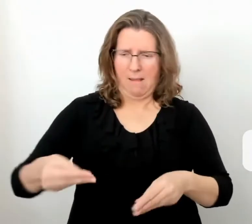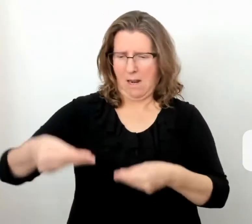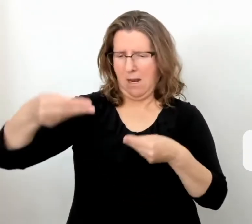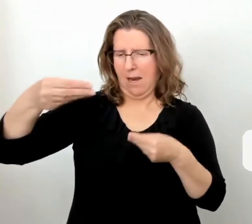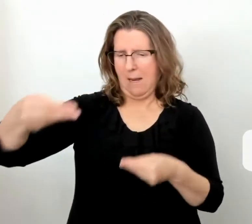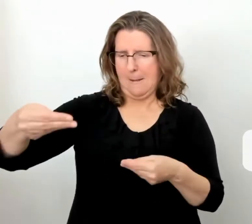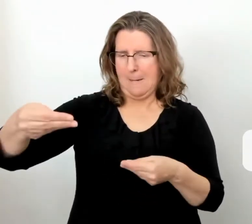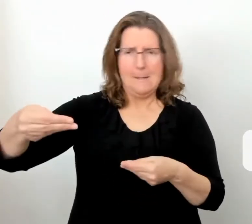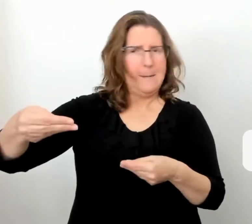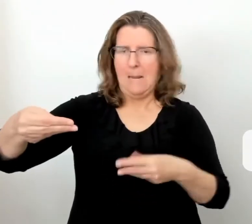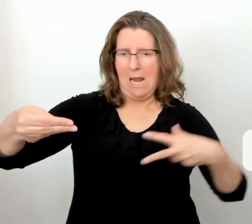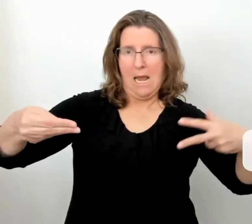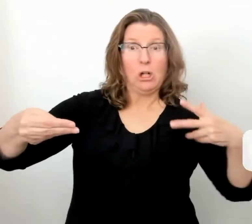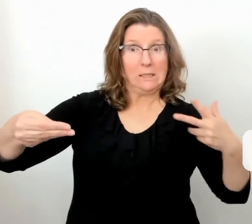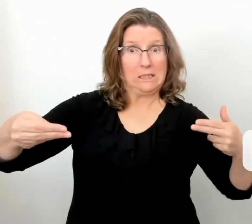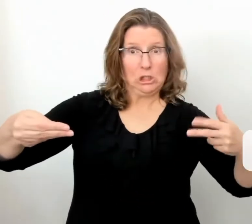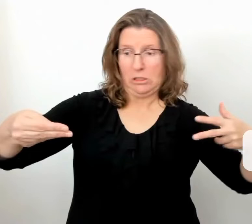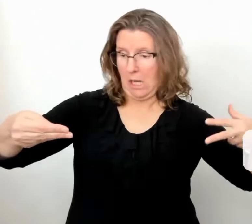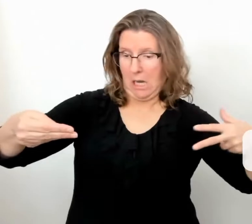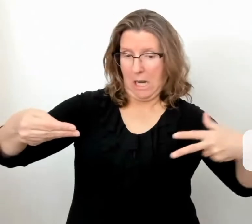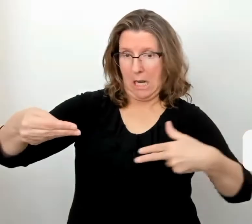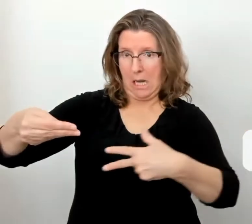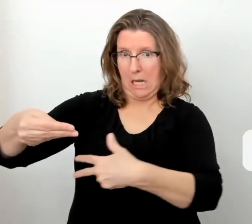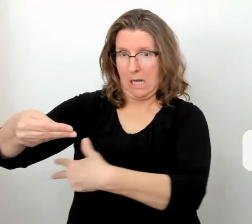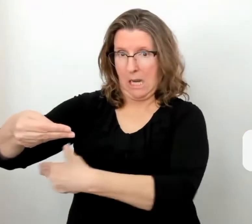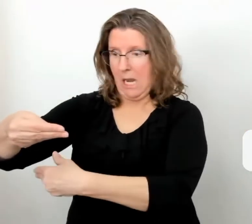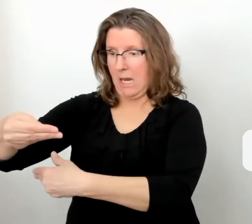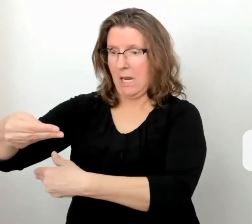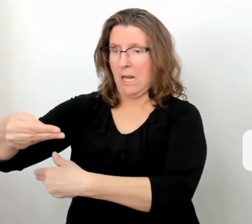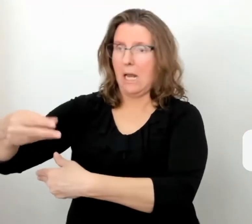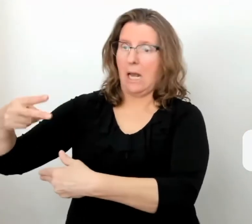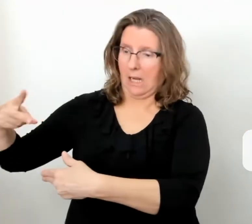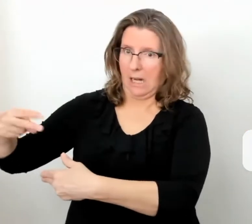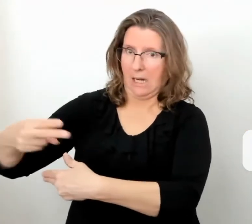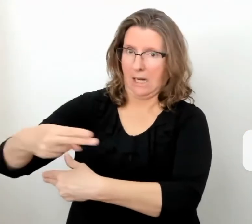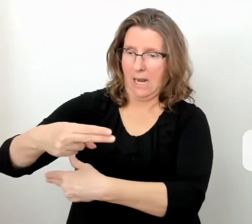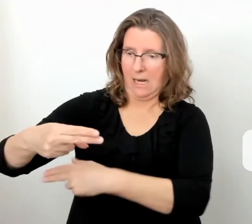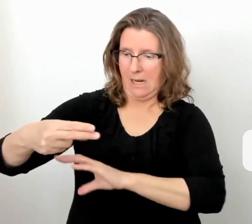I would type up my assignments on a manual typewriter. Then when I was in the revising stage